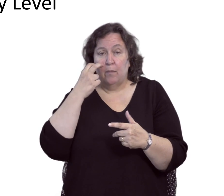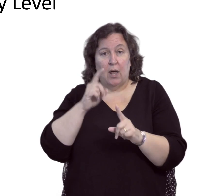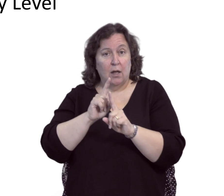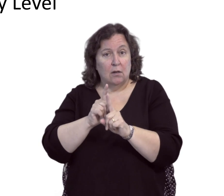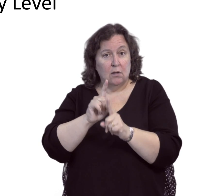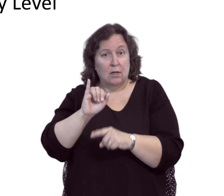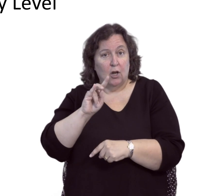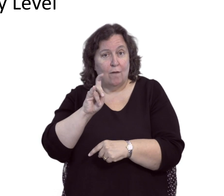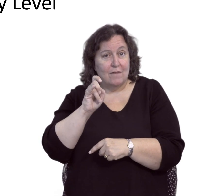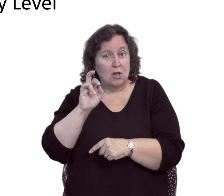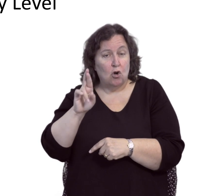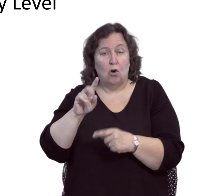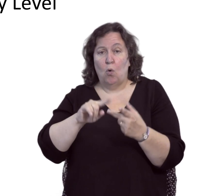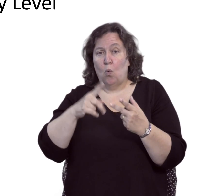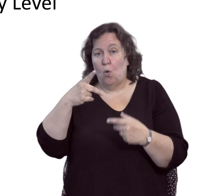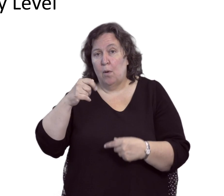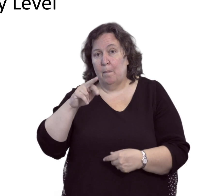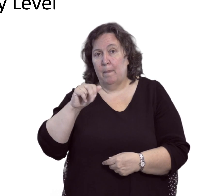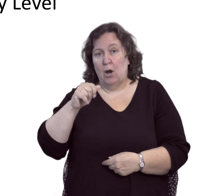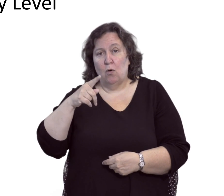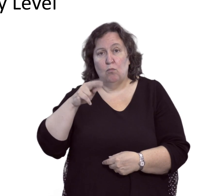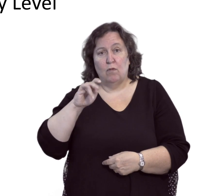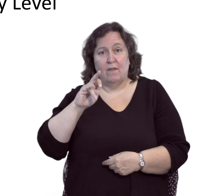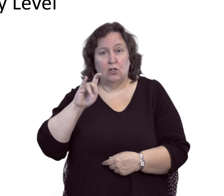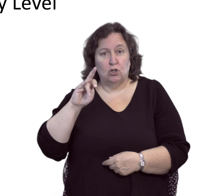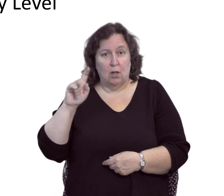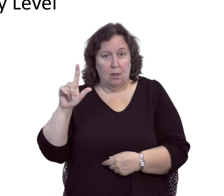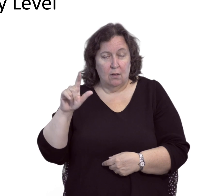deafblind interveners, or paraprofessionals.